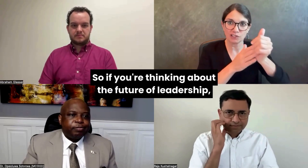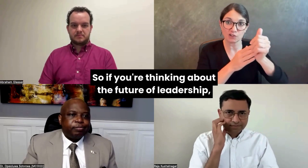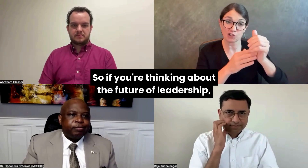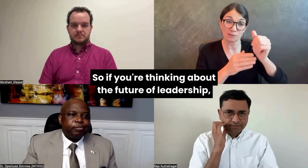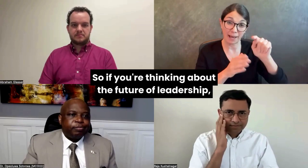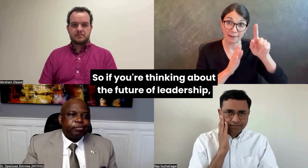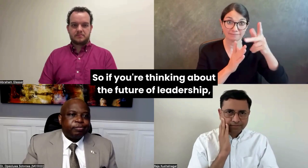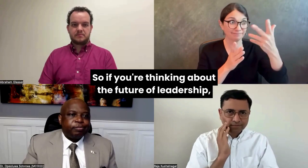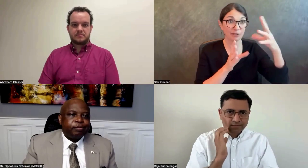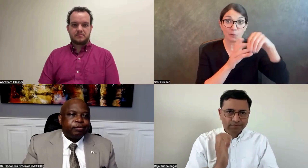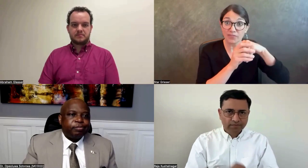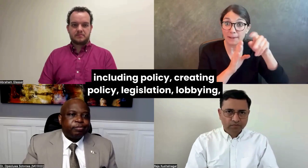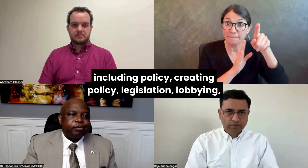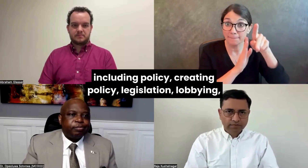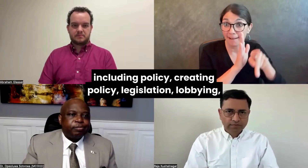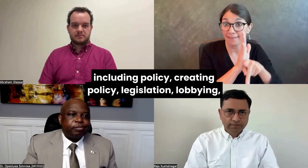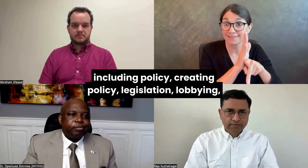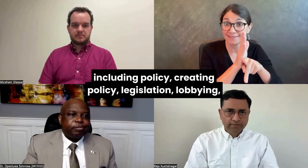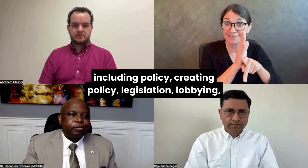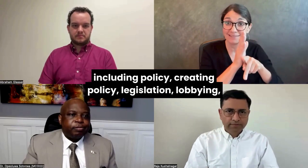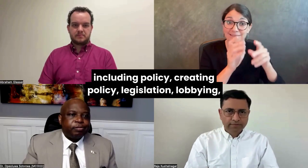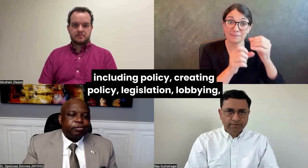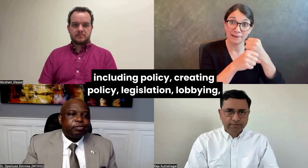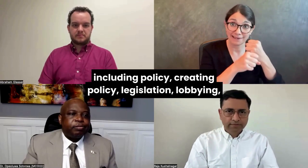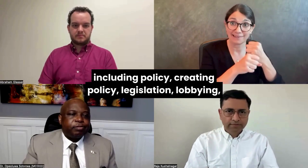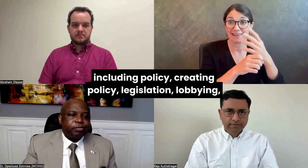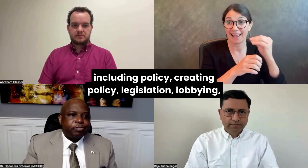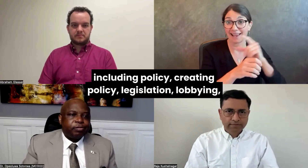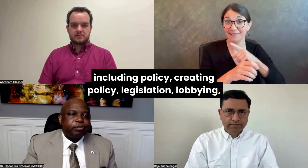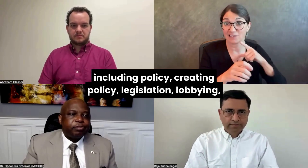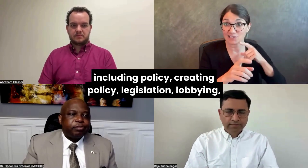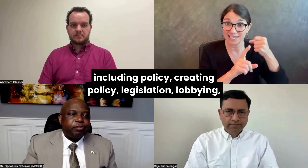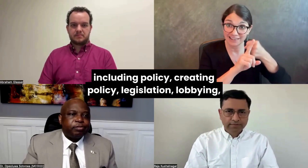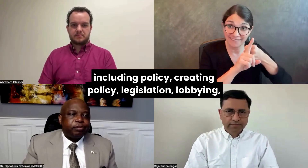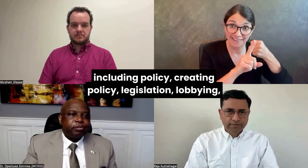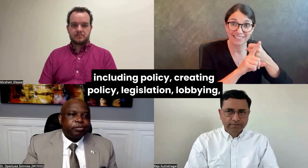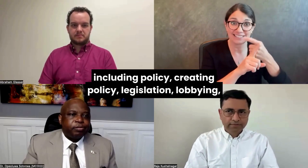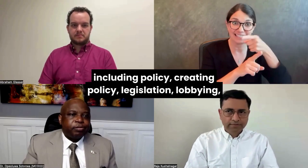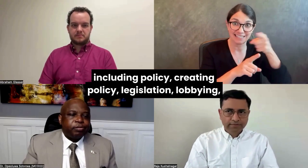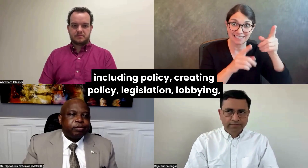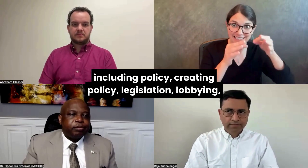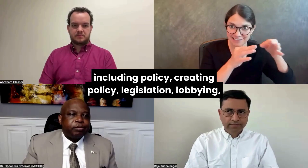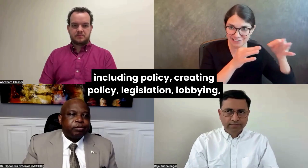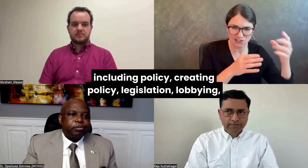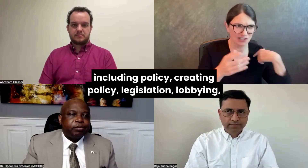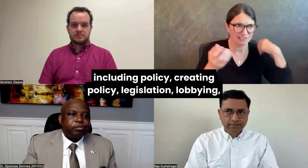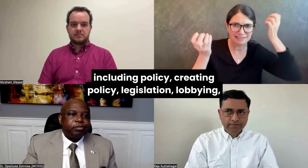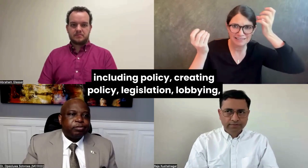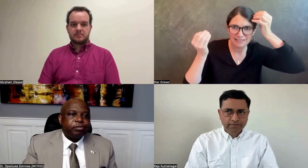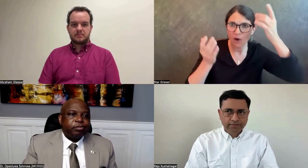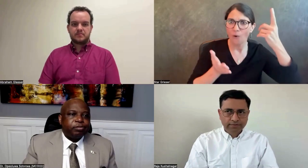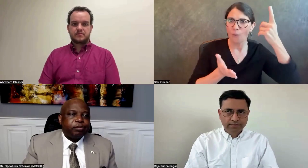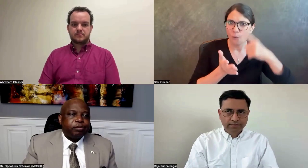including policy, creating policy, legislation, lobbying, decision-making,